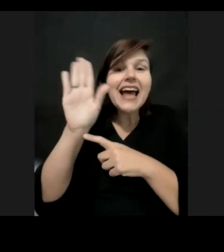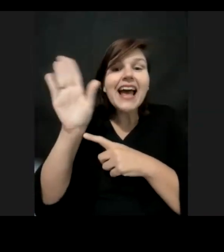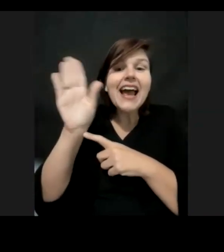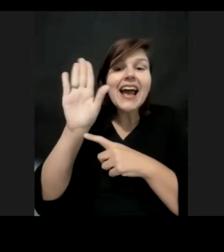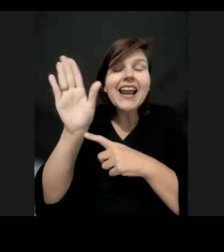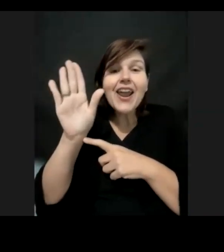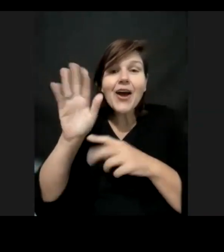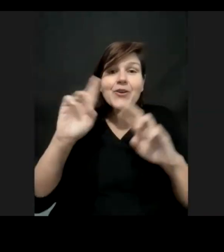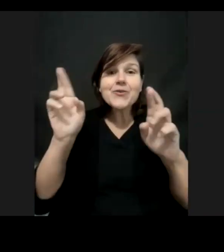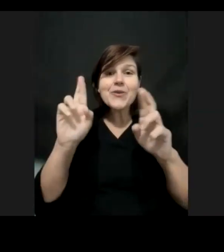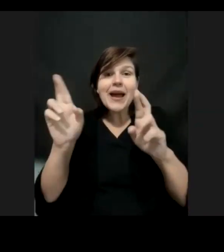Off we go.